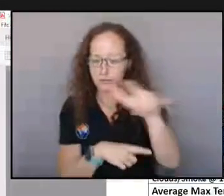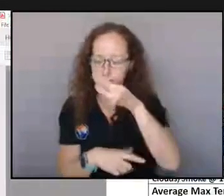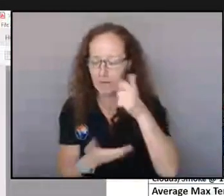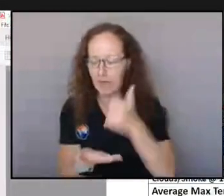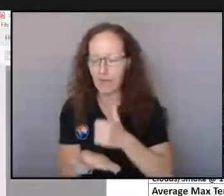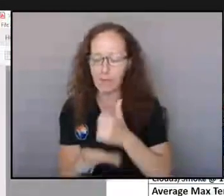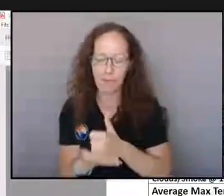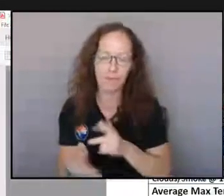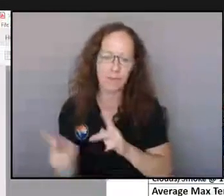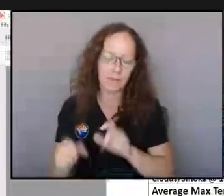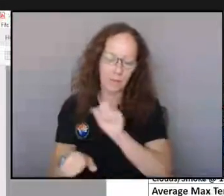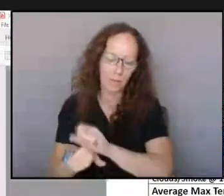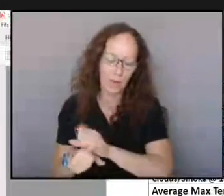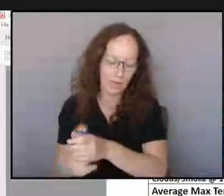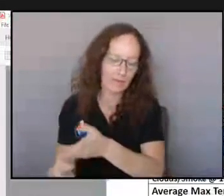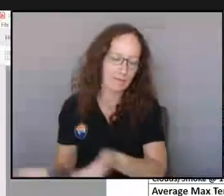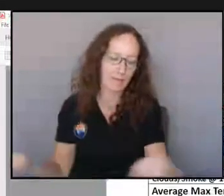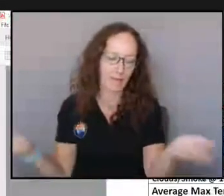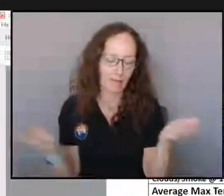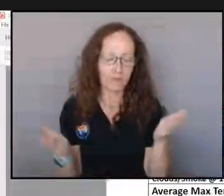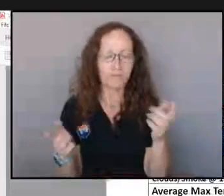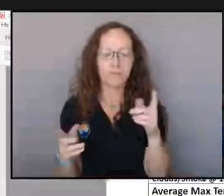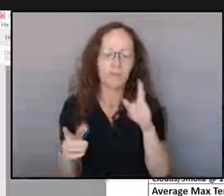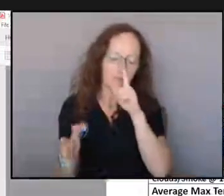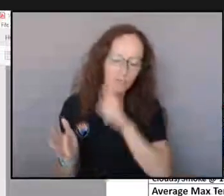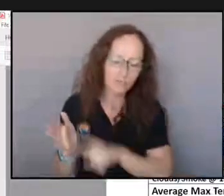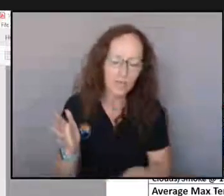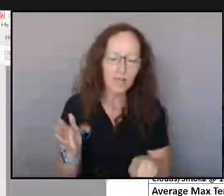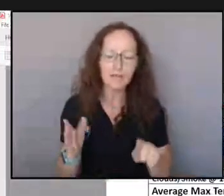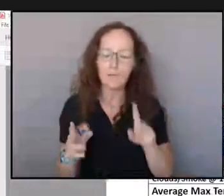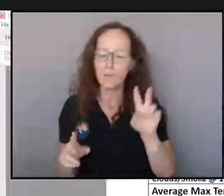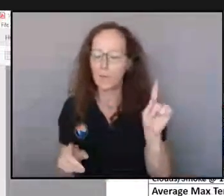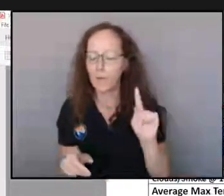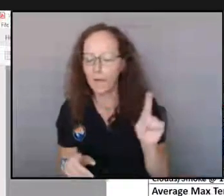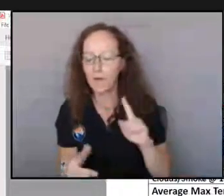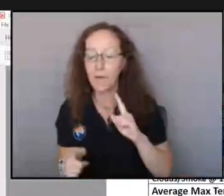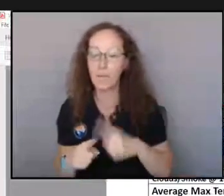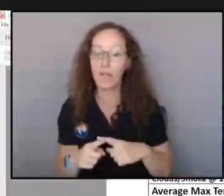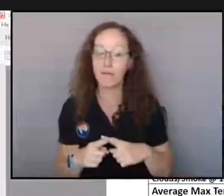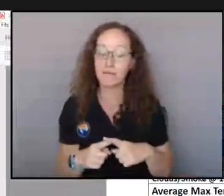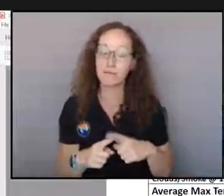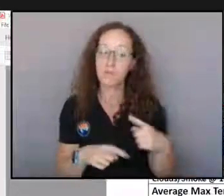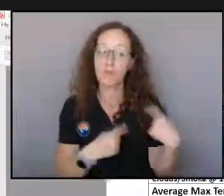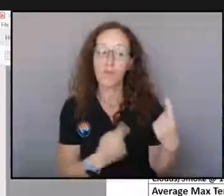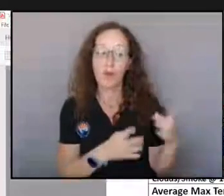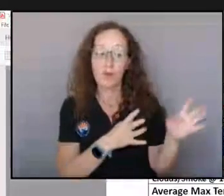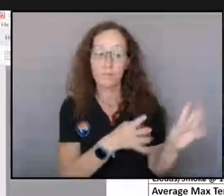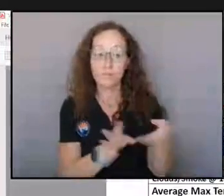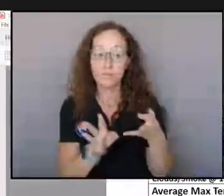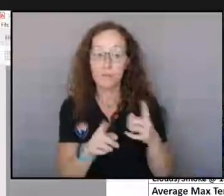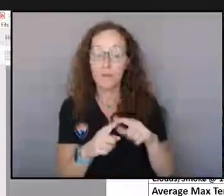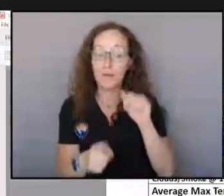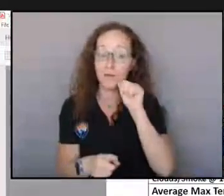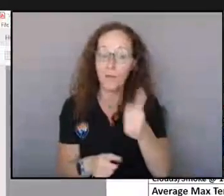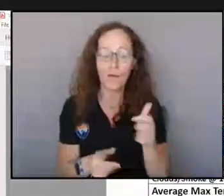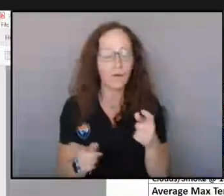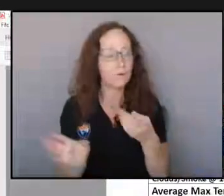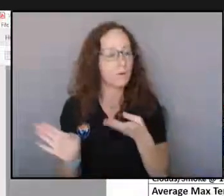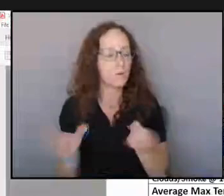TOMORROW WE ARE GOING BACK TO THAT WEST-SOUTHWEST. SO MORE WEST, A LITTLE BIT OF SOUTHERLY TO IT. SO THAT'S GOING TO CHANGE THINGS UP AND THEN THE BIG